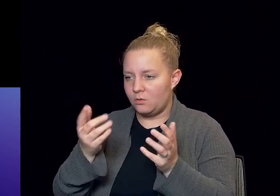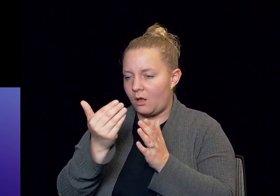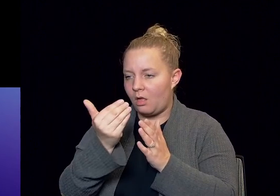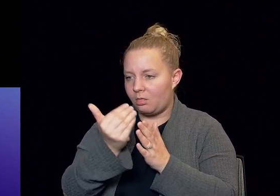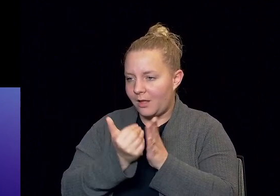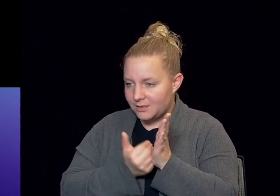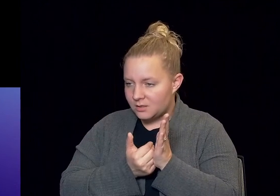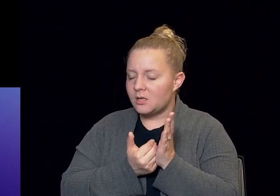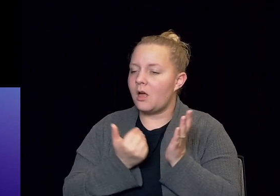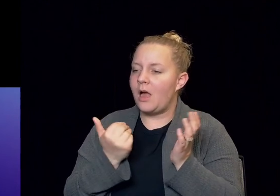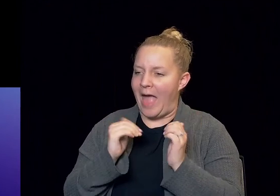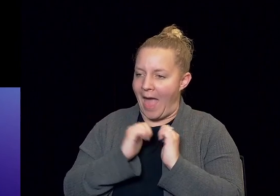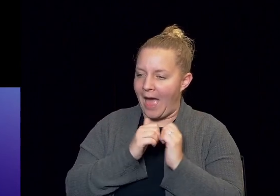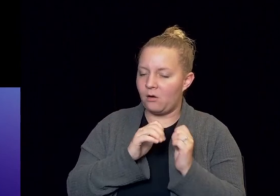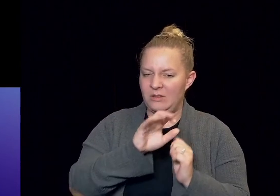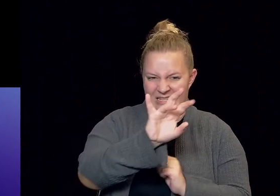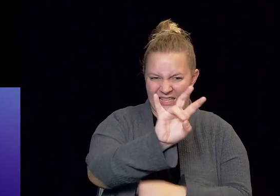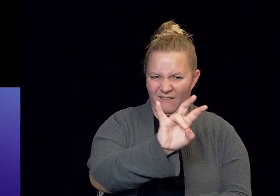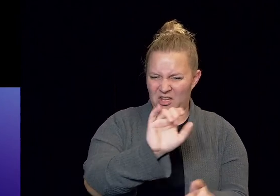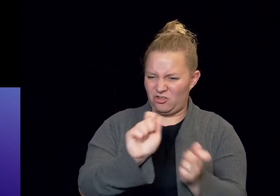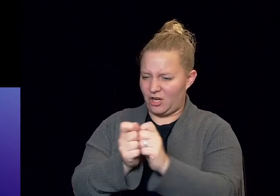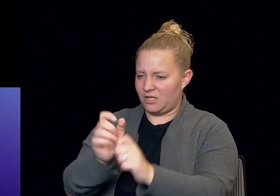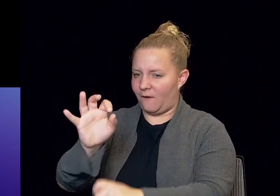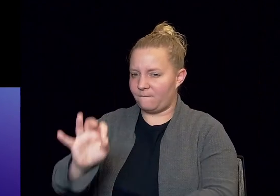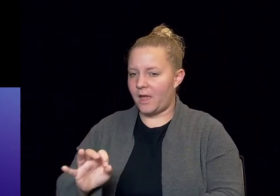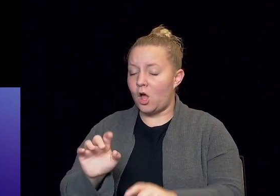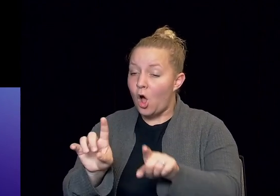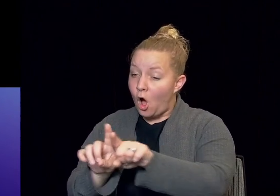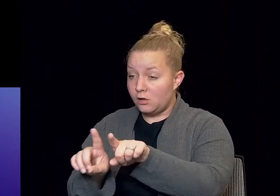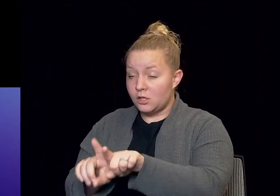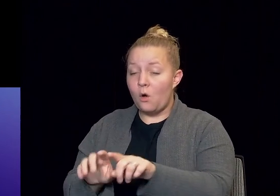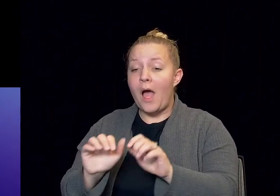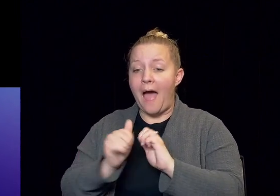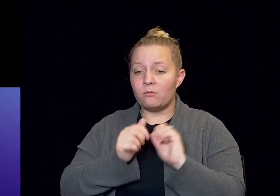how to turn that 7 into a fraction and also how you would answer this question.